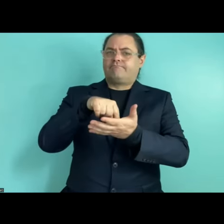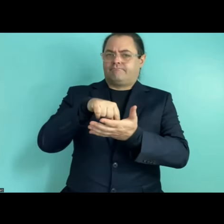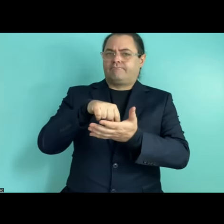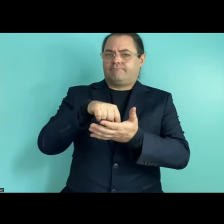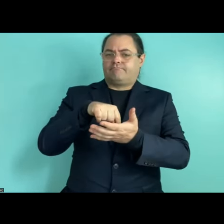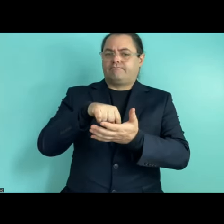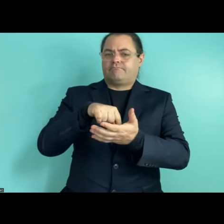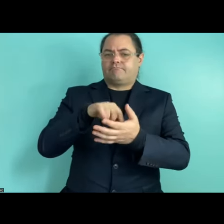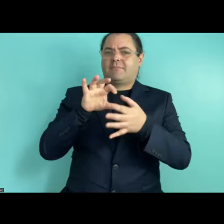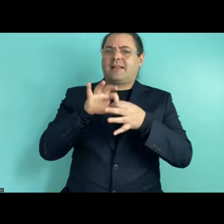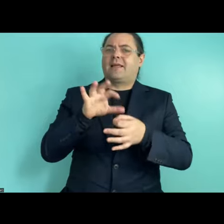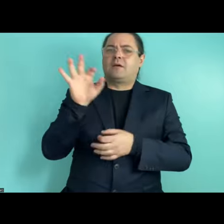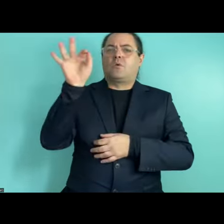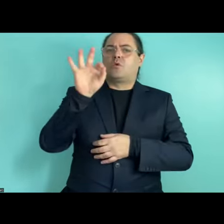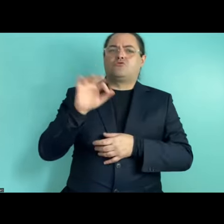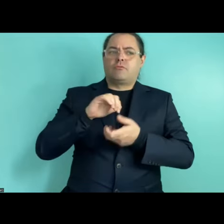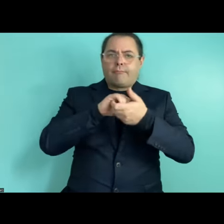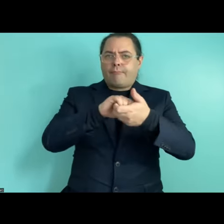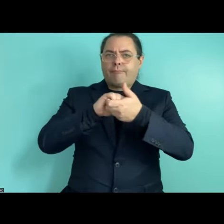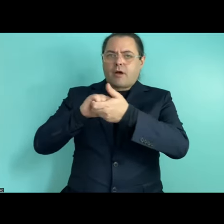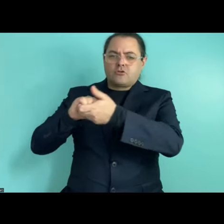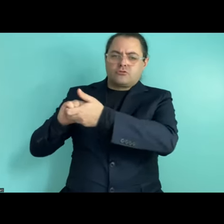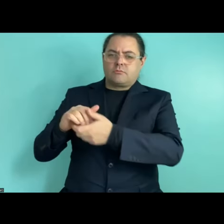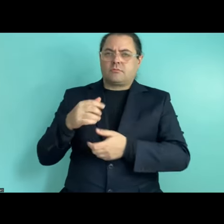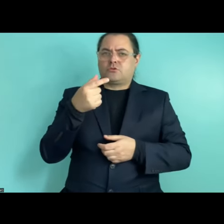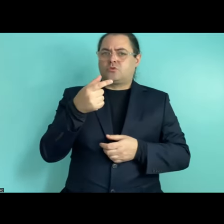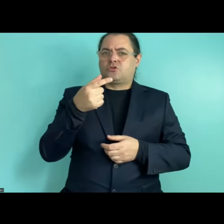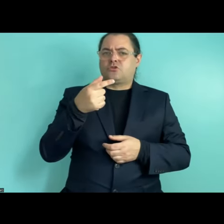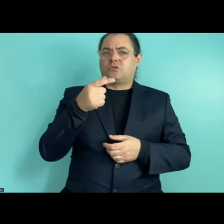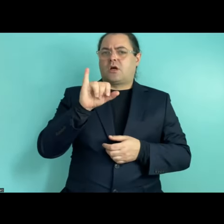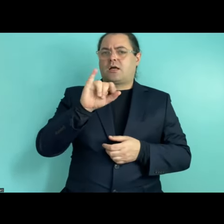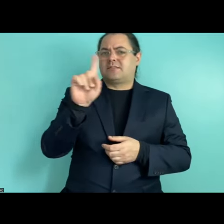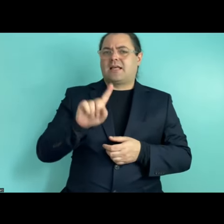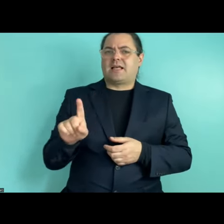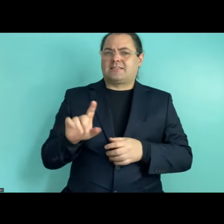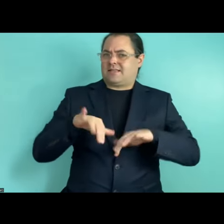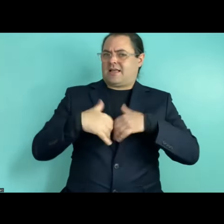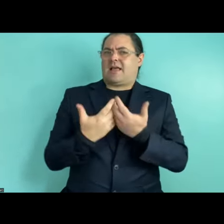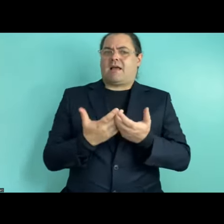15:40:58 I mean, how is gi said promoting partnerships towards disability inclusion